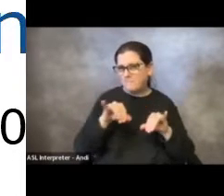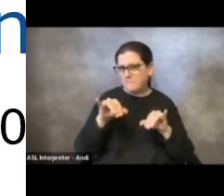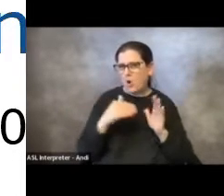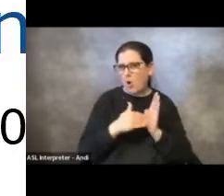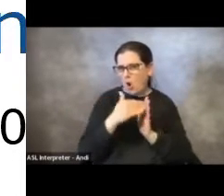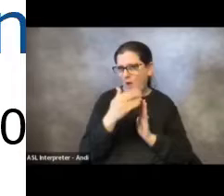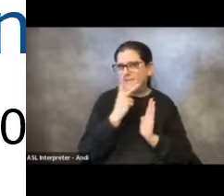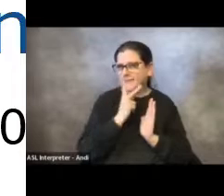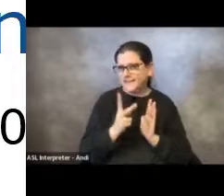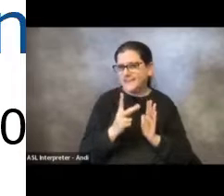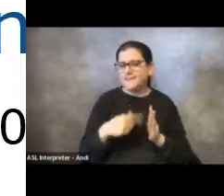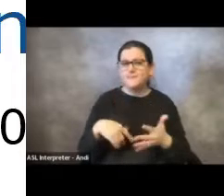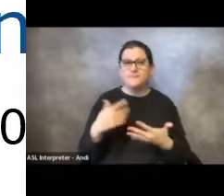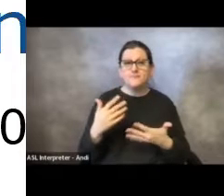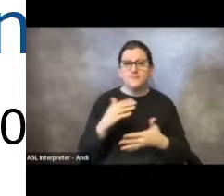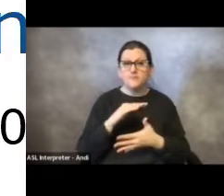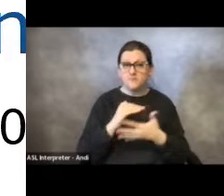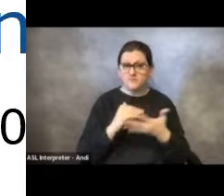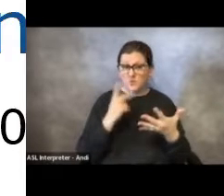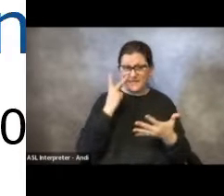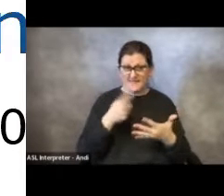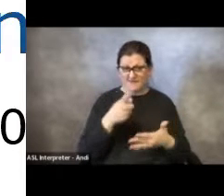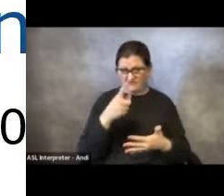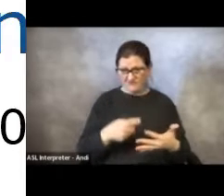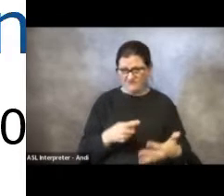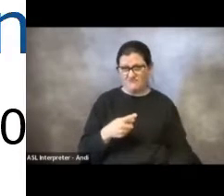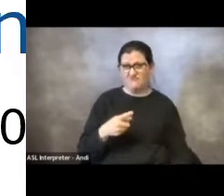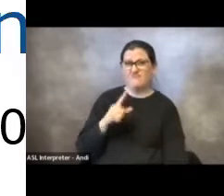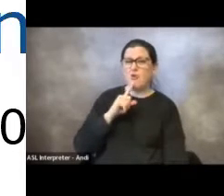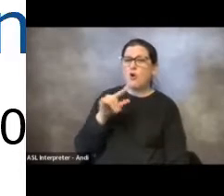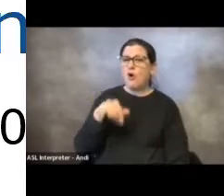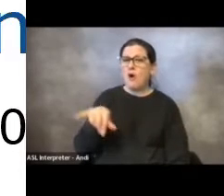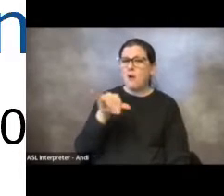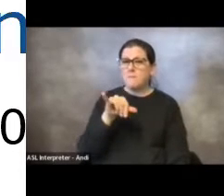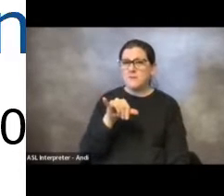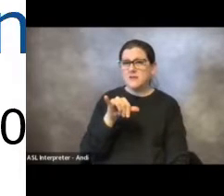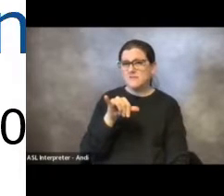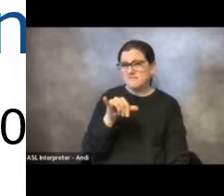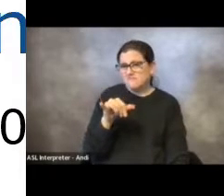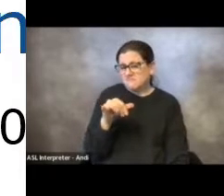common. And some of these, as you can imagine, they're quite common, just an older adults in